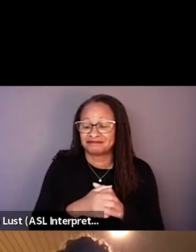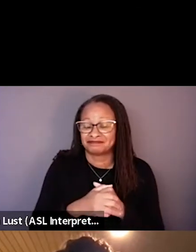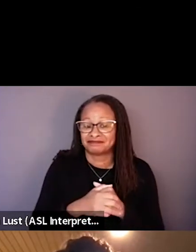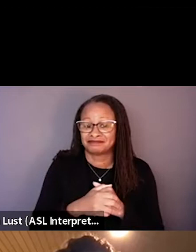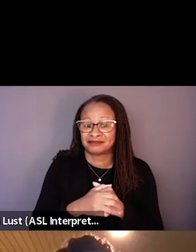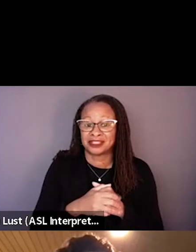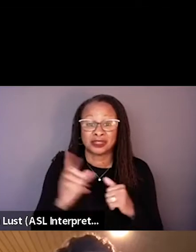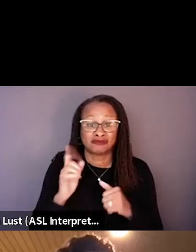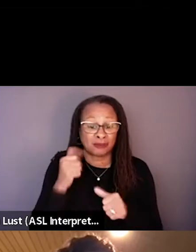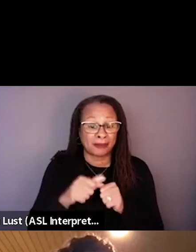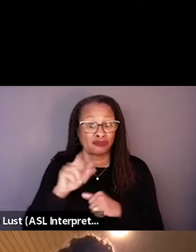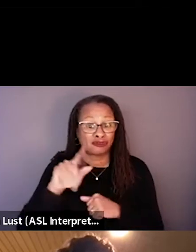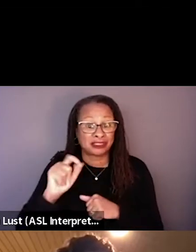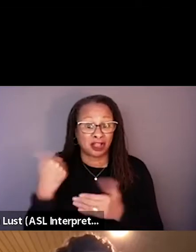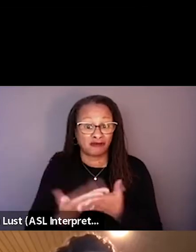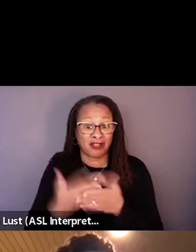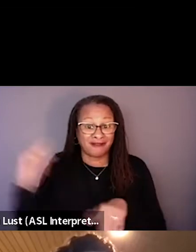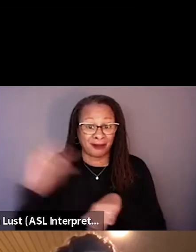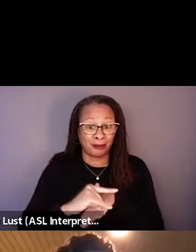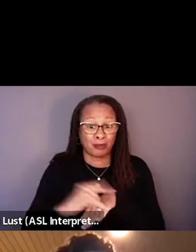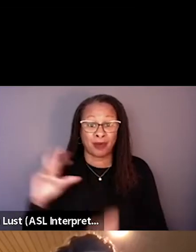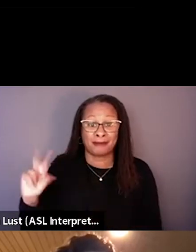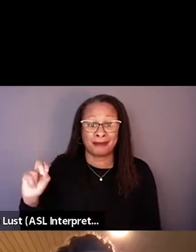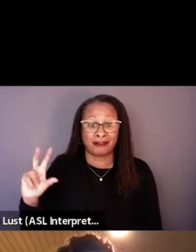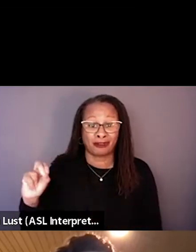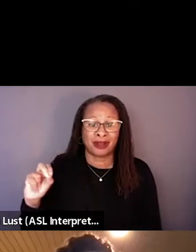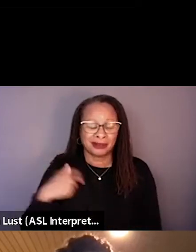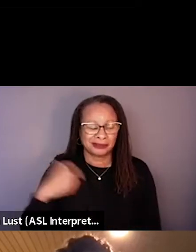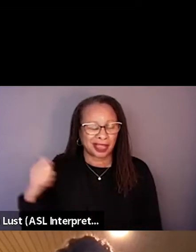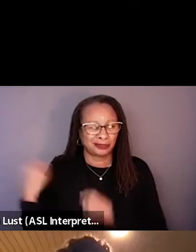from the airport, it just, like, I thought I knew her